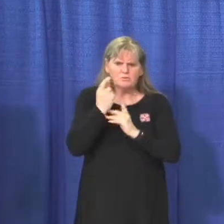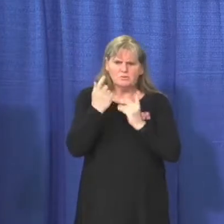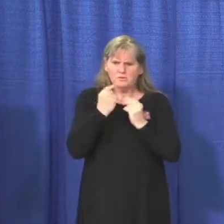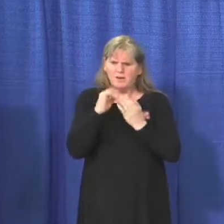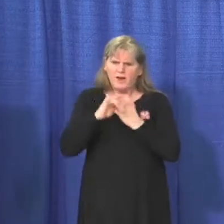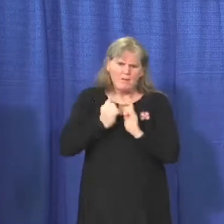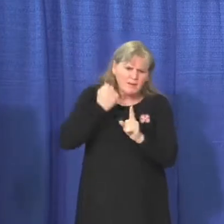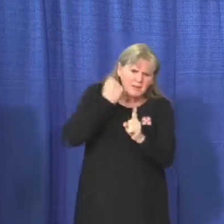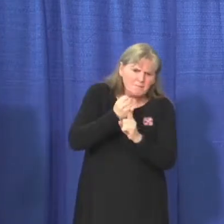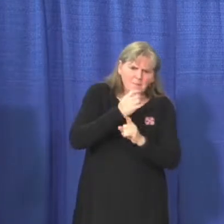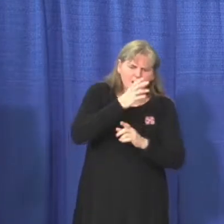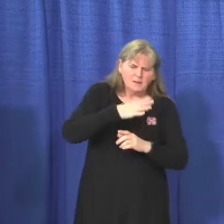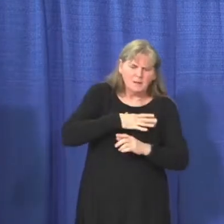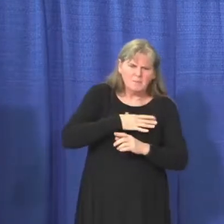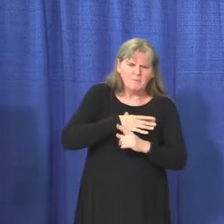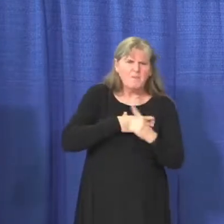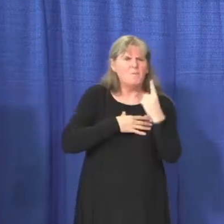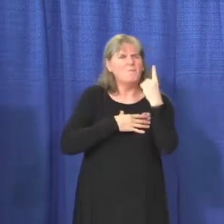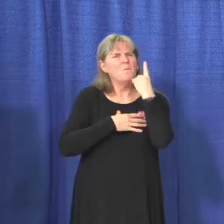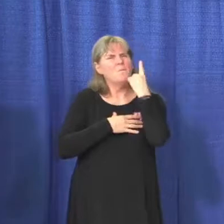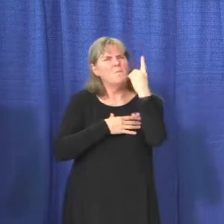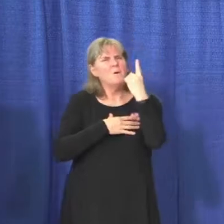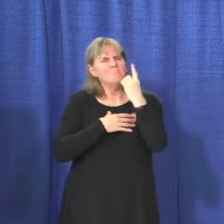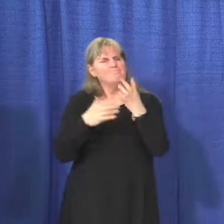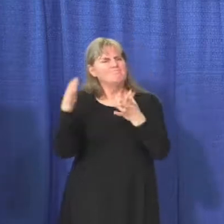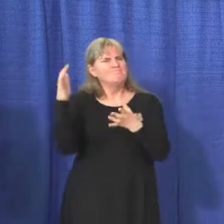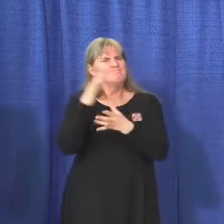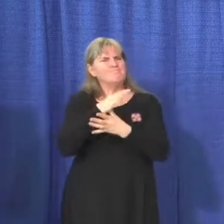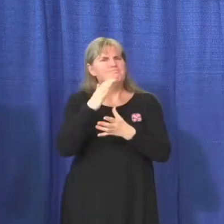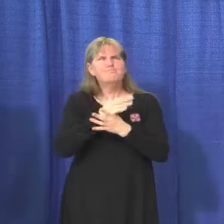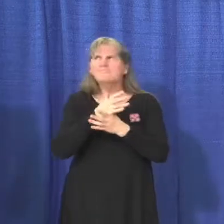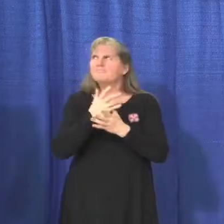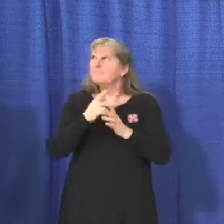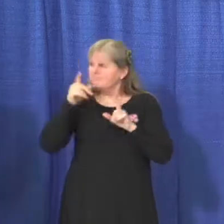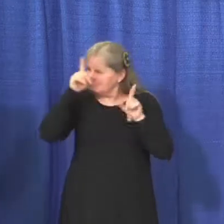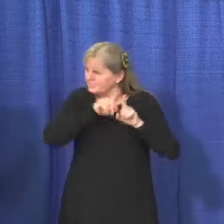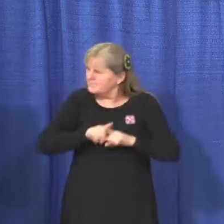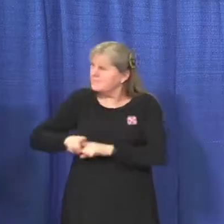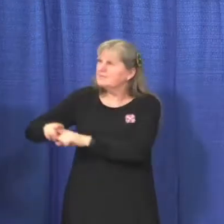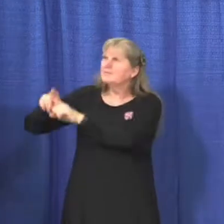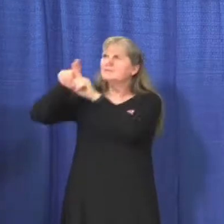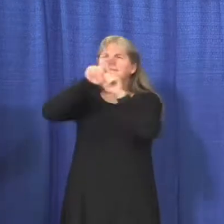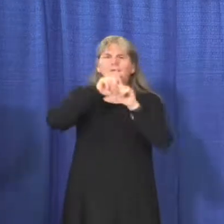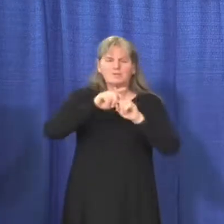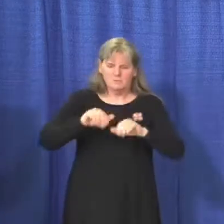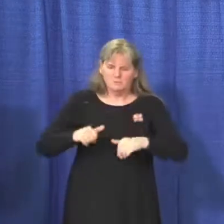most important investment that was recommended to us was universal child care.